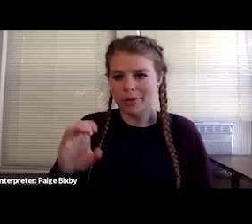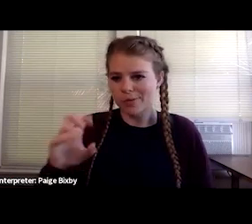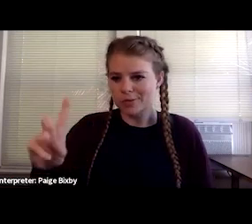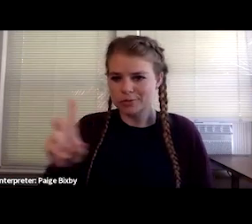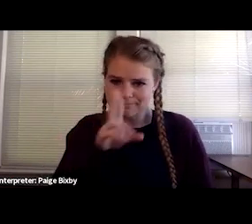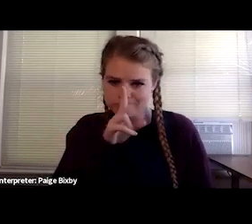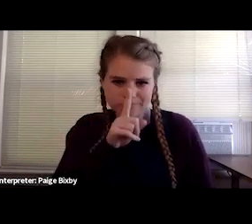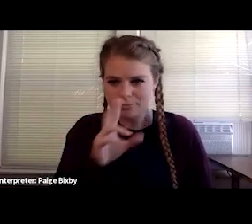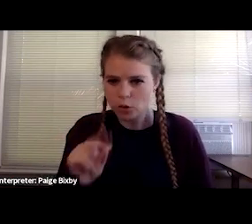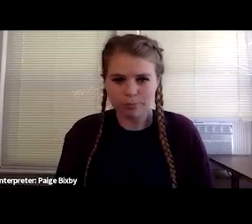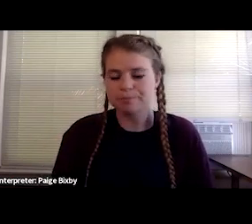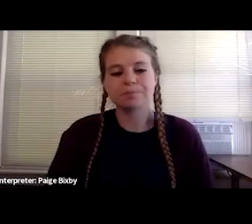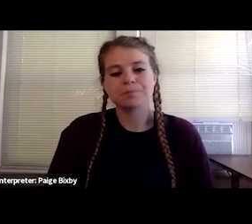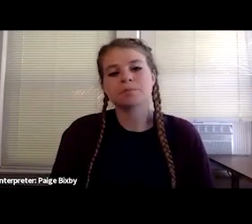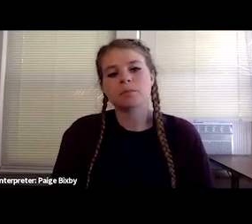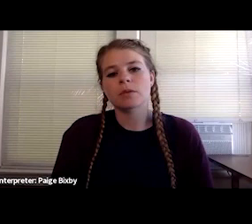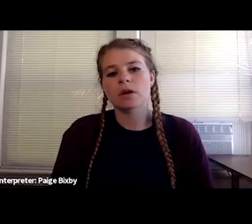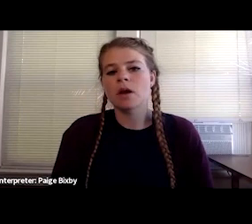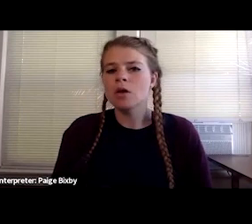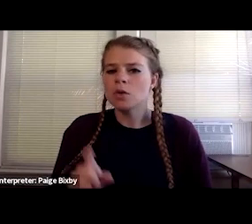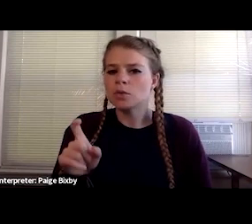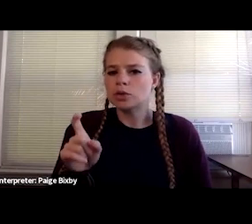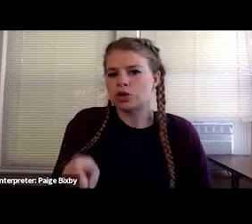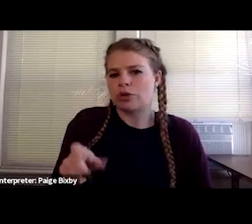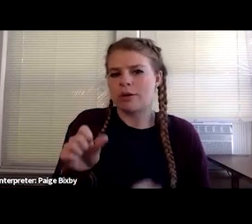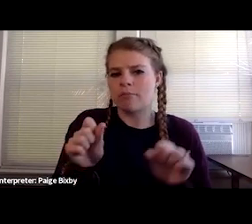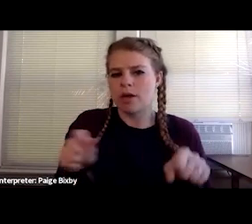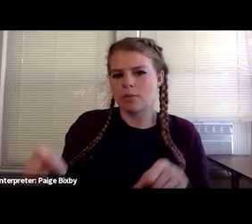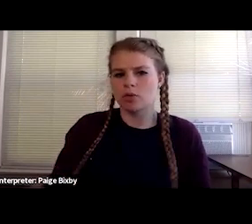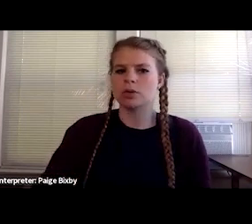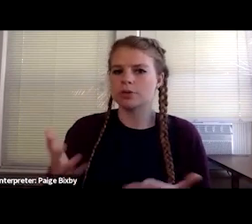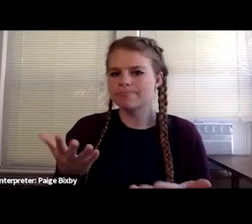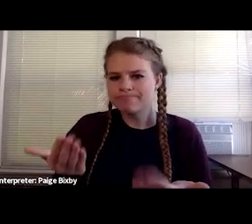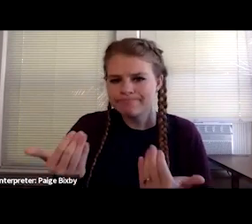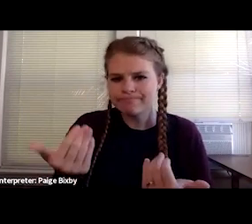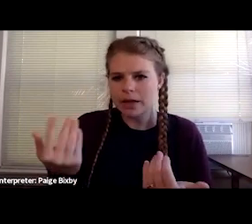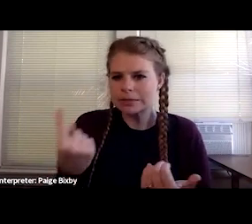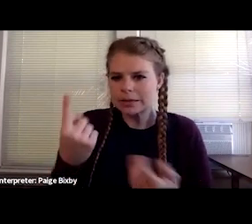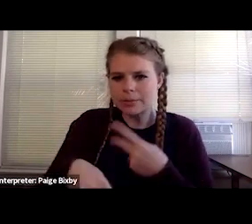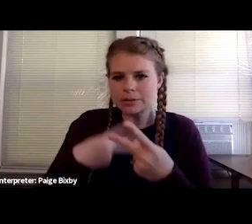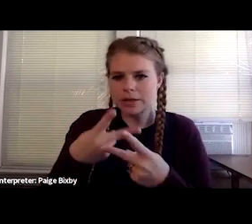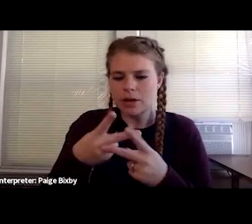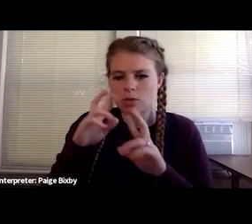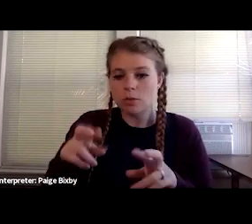You know, we should be able to elicit some visible response when applying that painful stimulation.